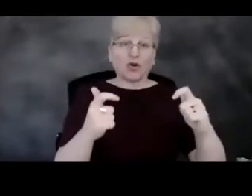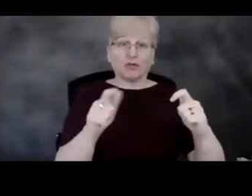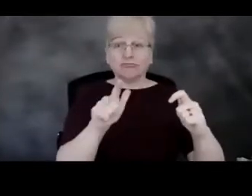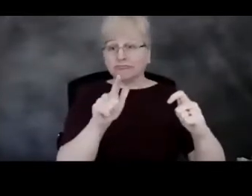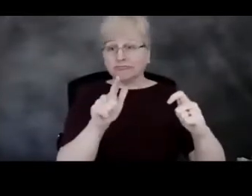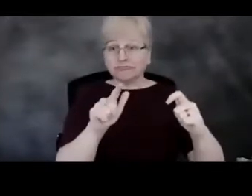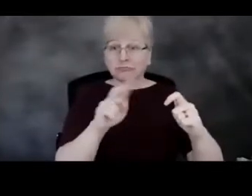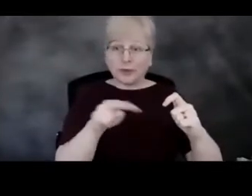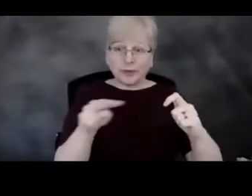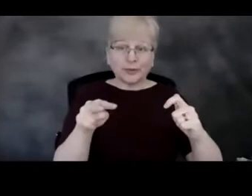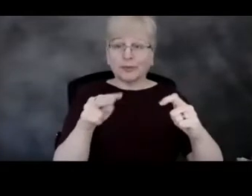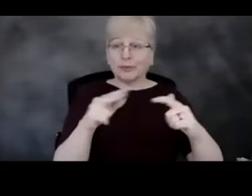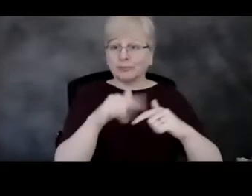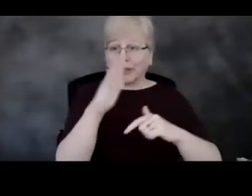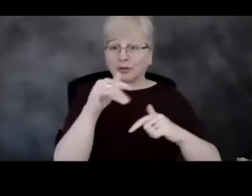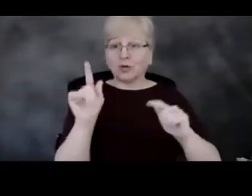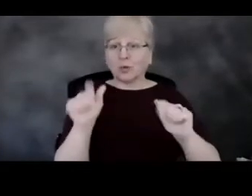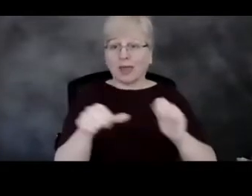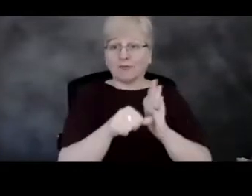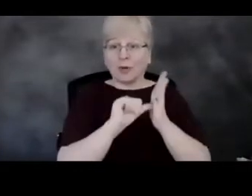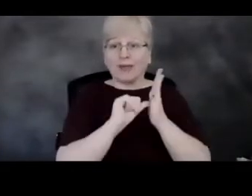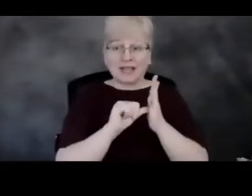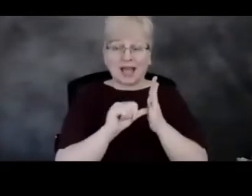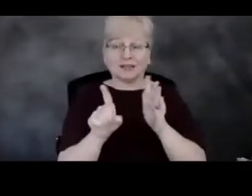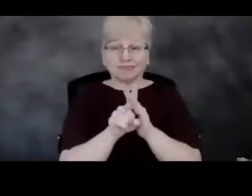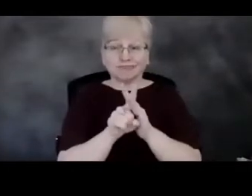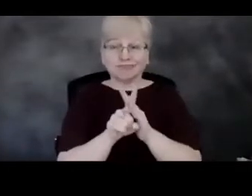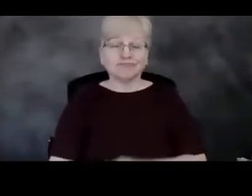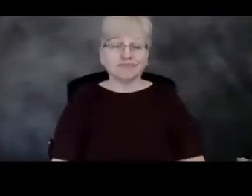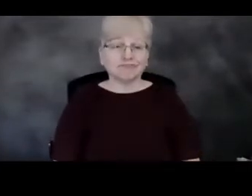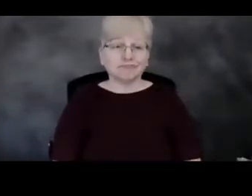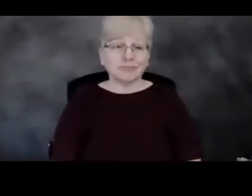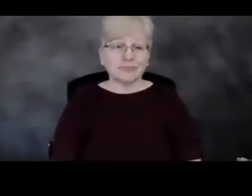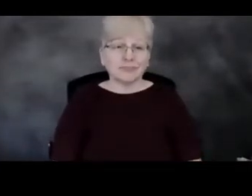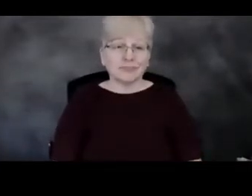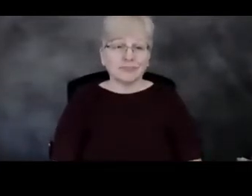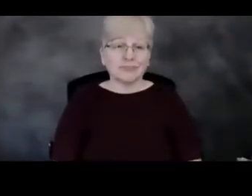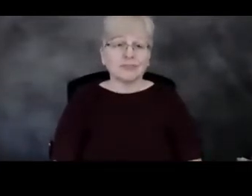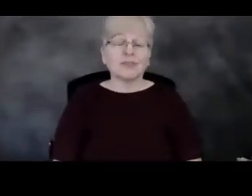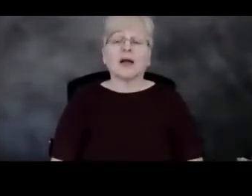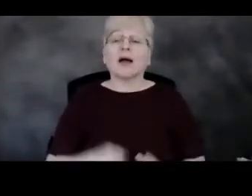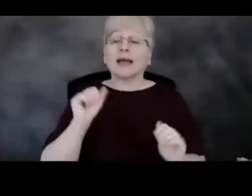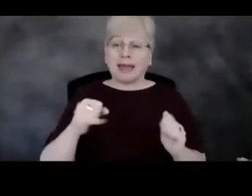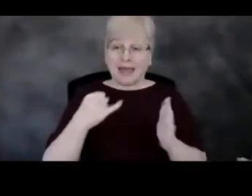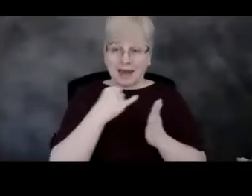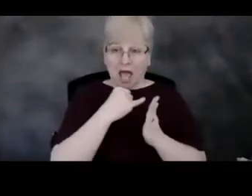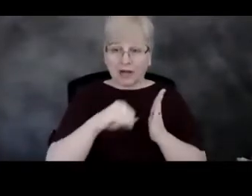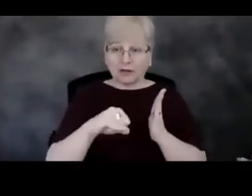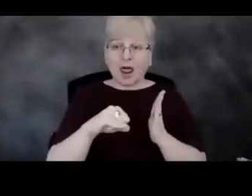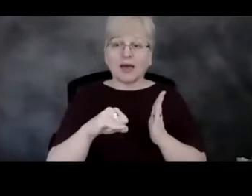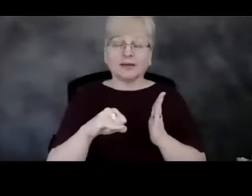16:48:10 You can also underline text, you can add